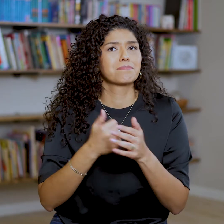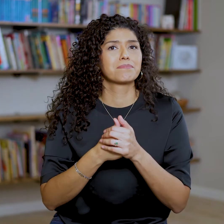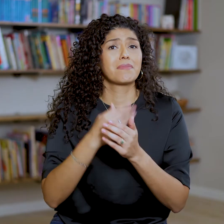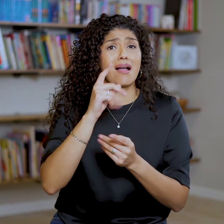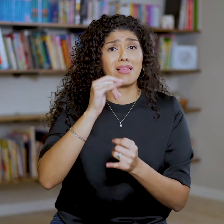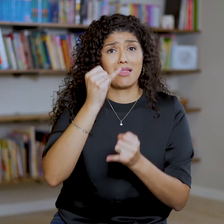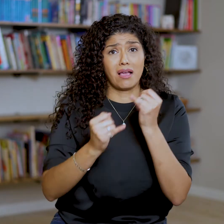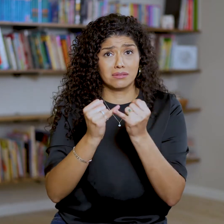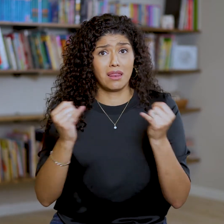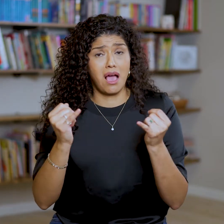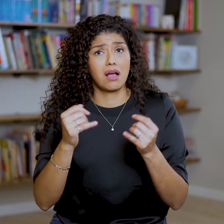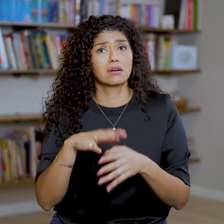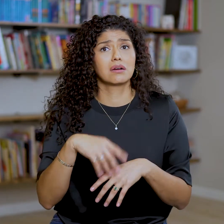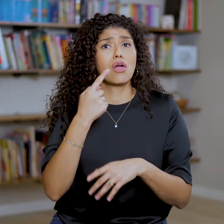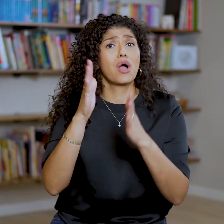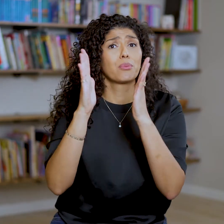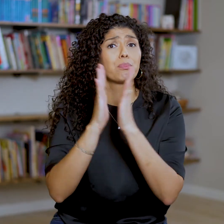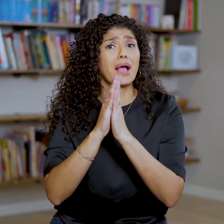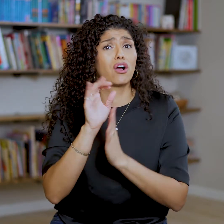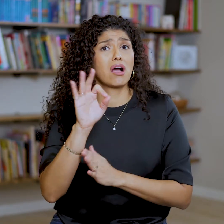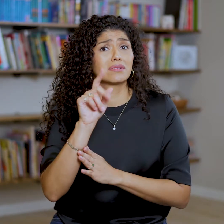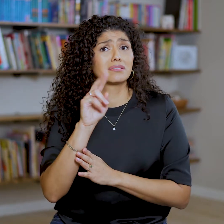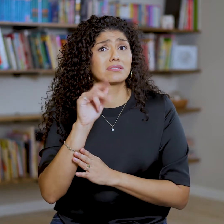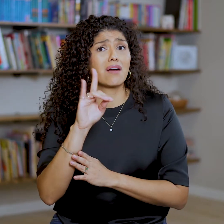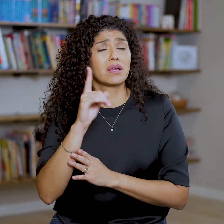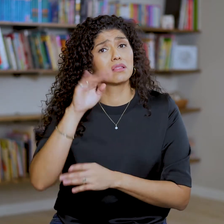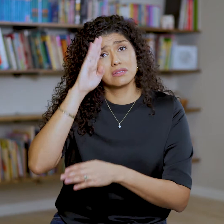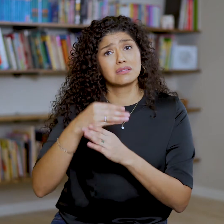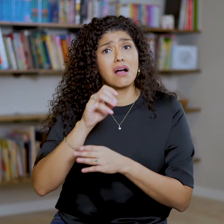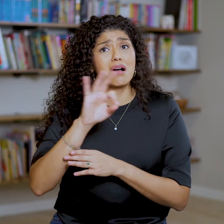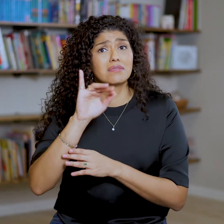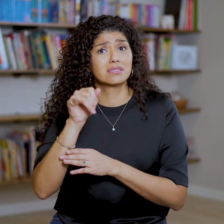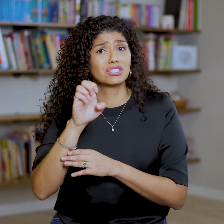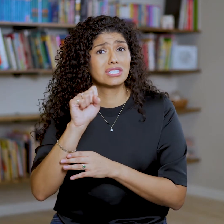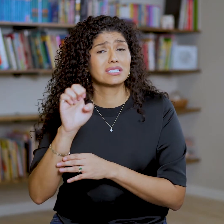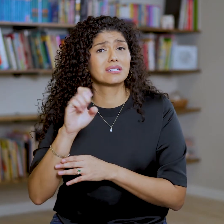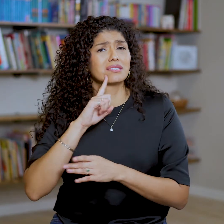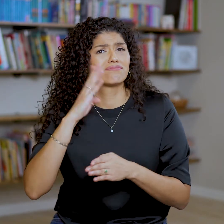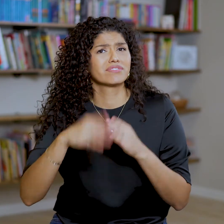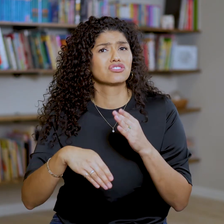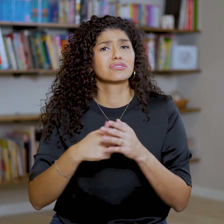and the last line, “the prayers of David, the son of Jesse, are ended”